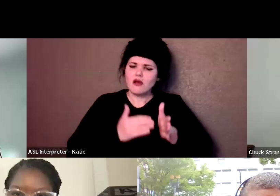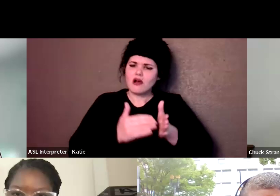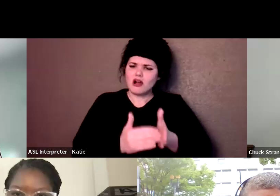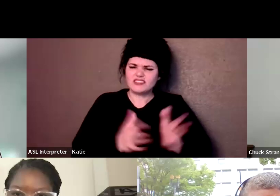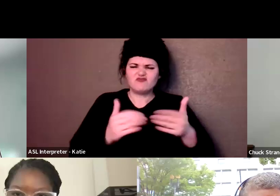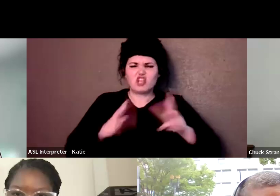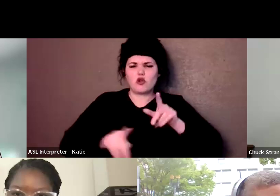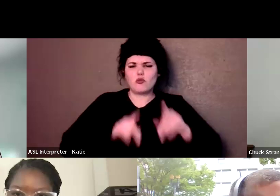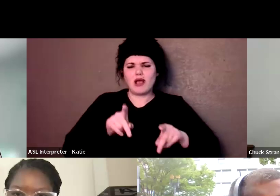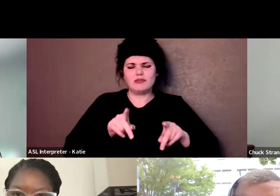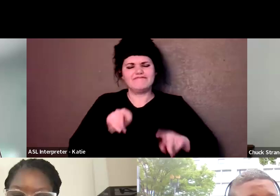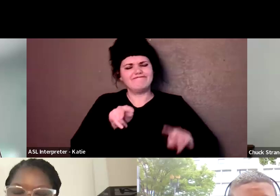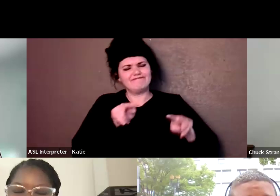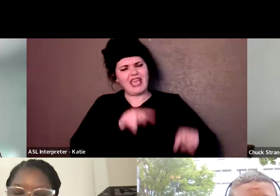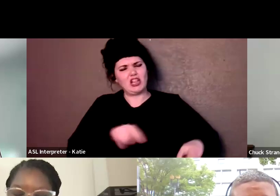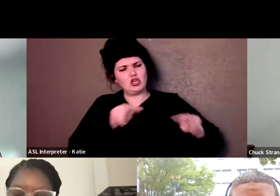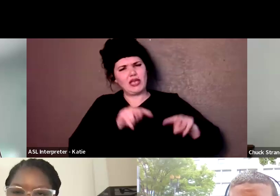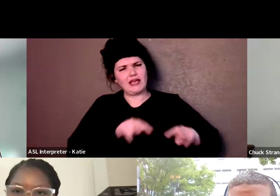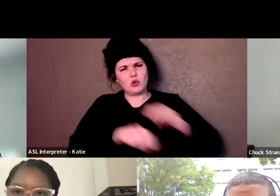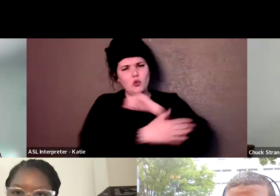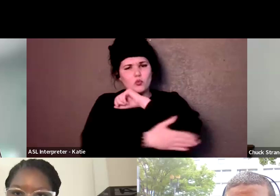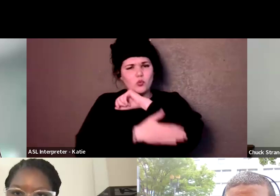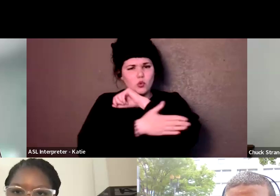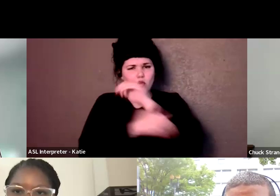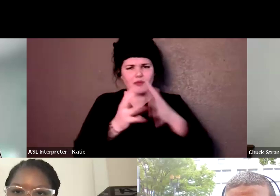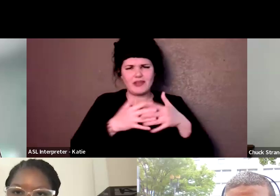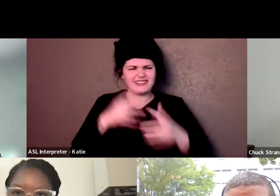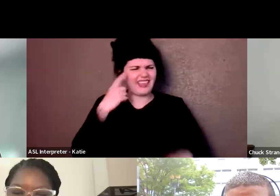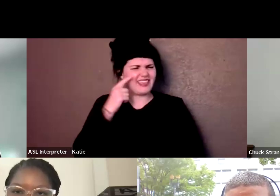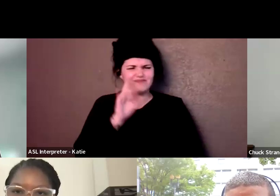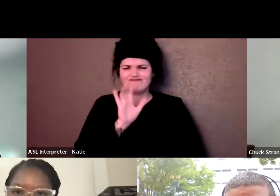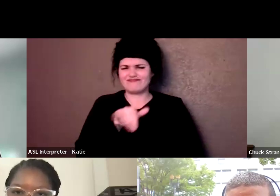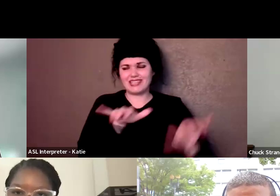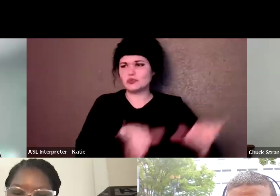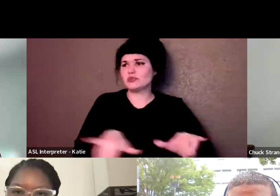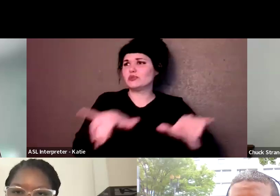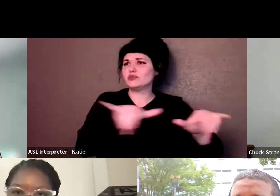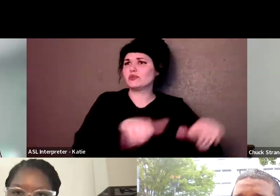somewhat of a homogeneous lens and within the rural communities,